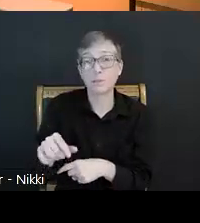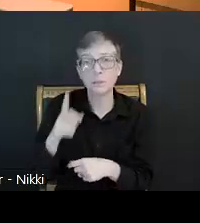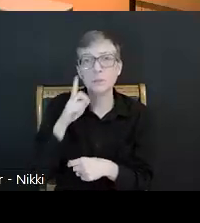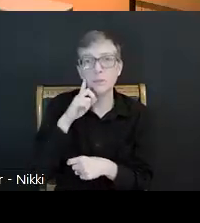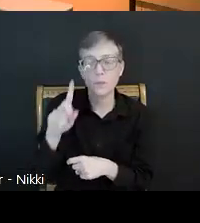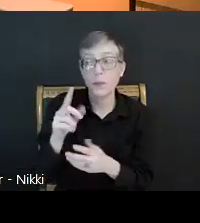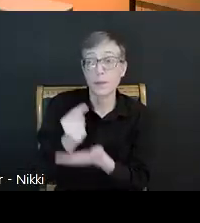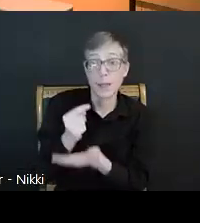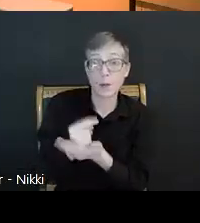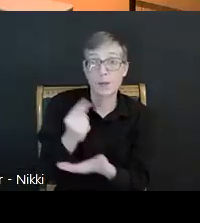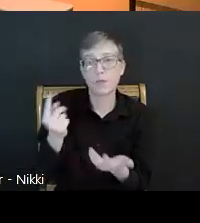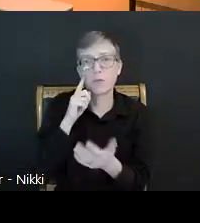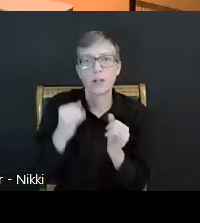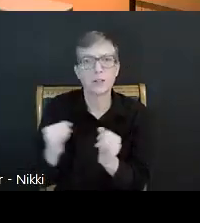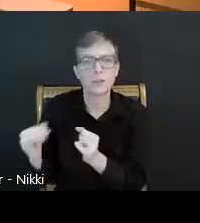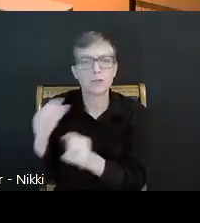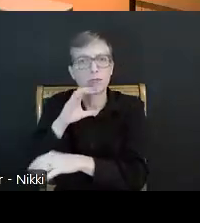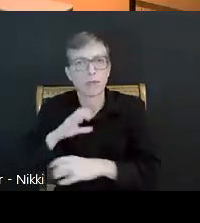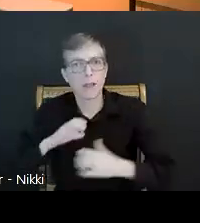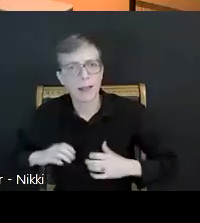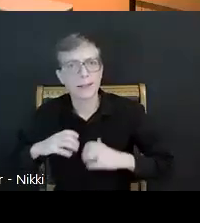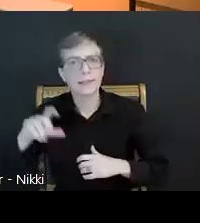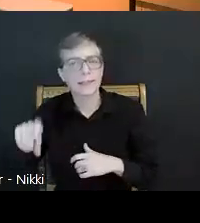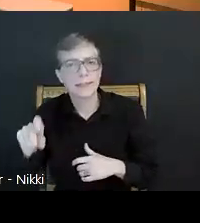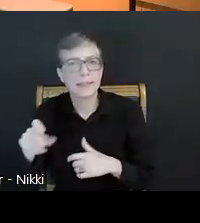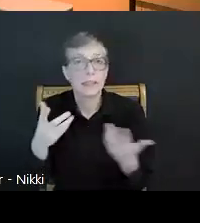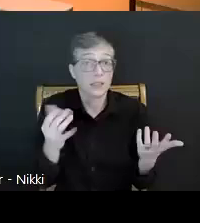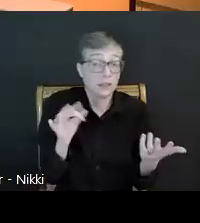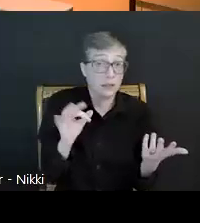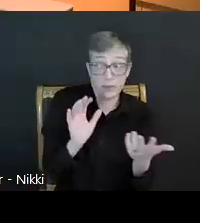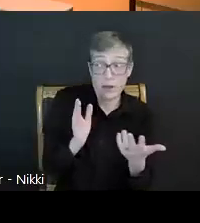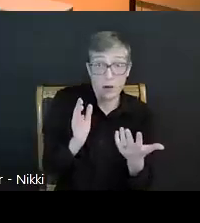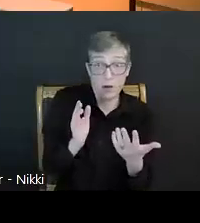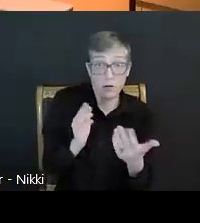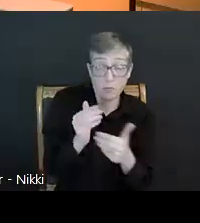needs or monitoring whether or not they're making progress with therapy alone then we're able to